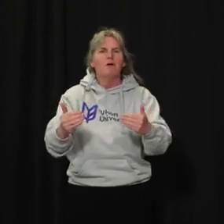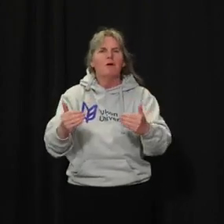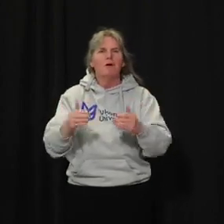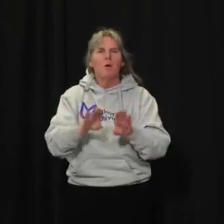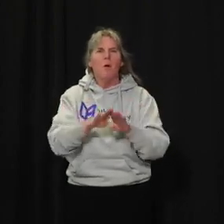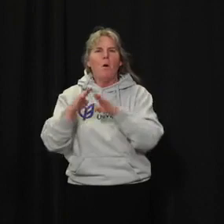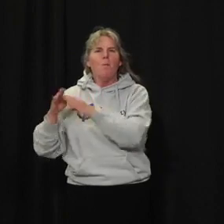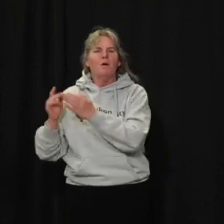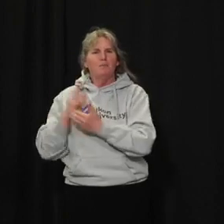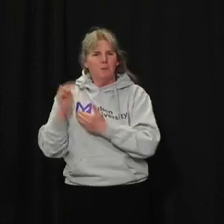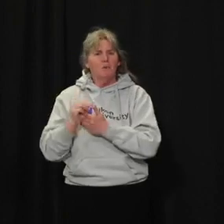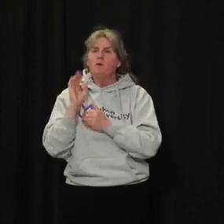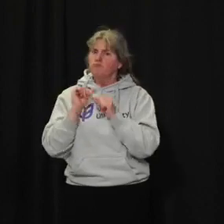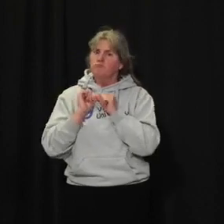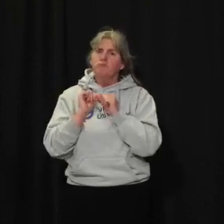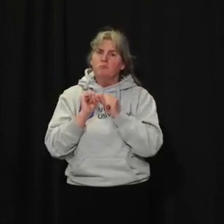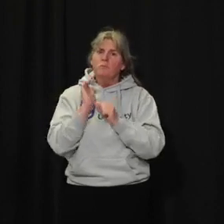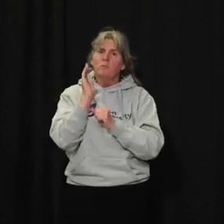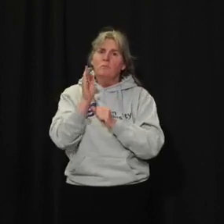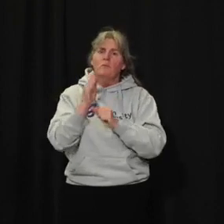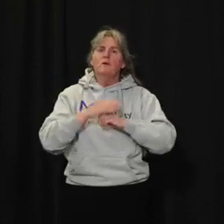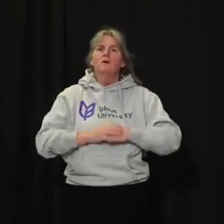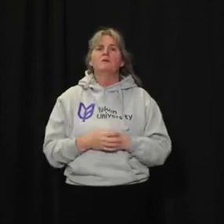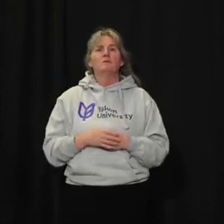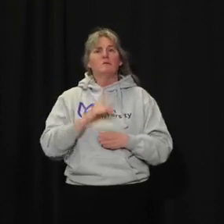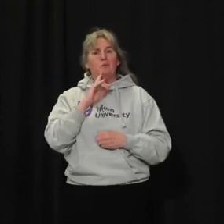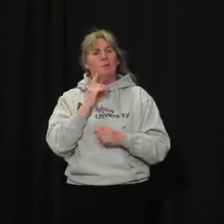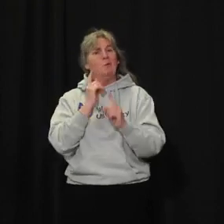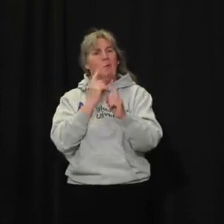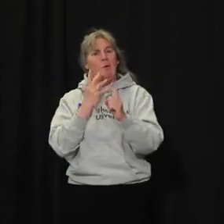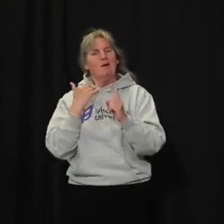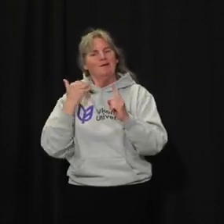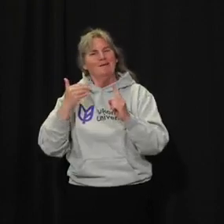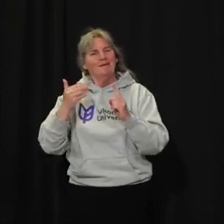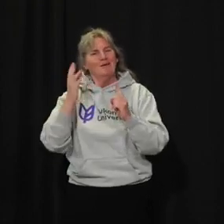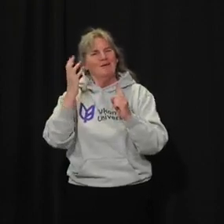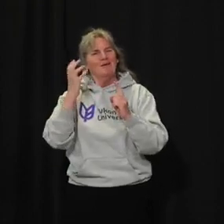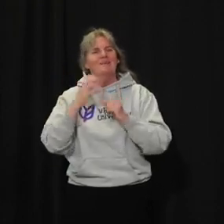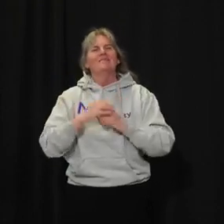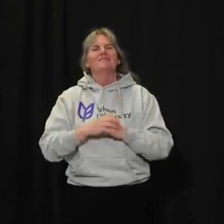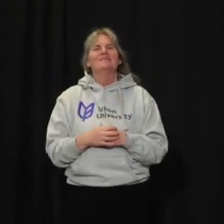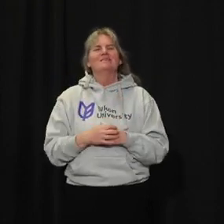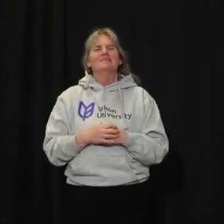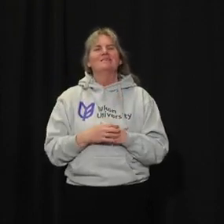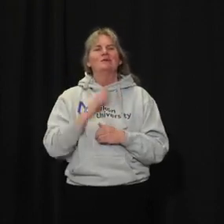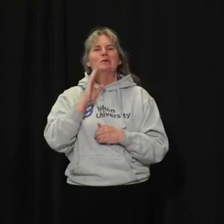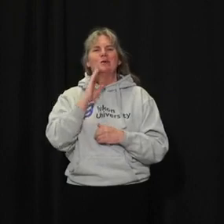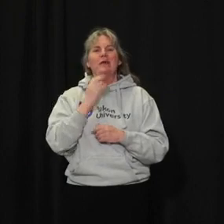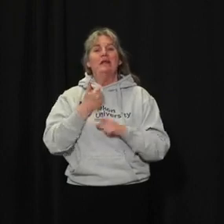I'm happy to say that we are able to continue moving forward which is where we really want to be right now.